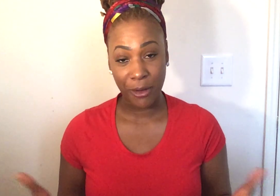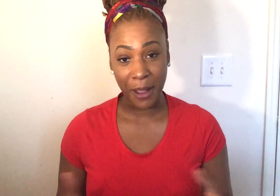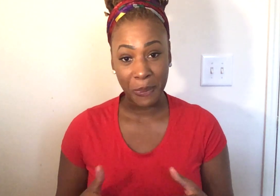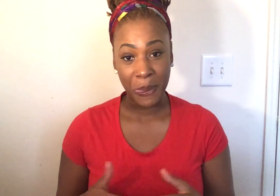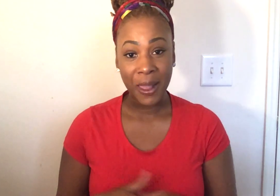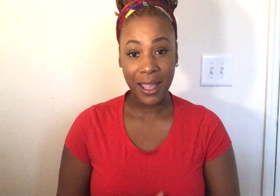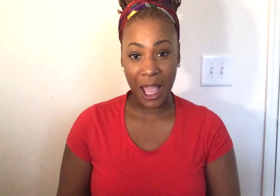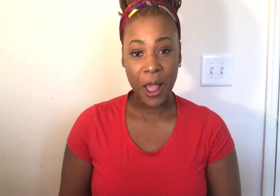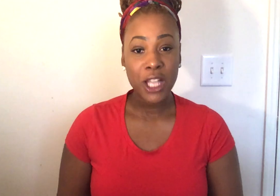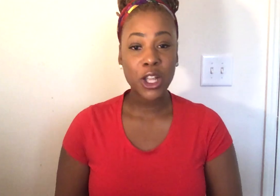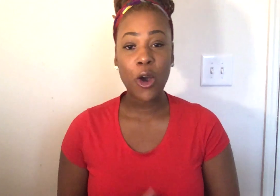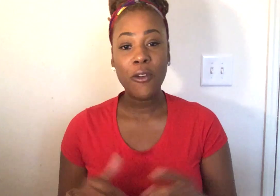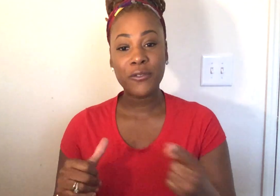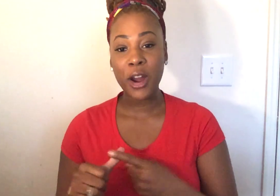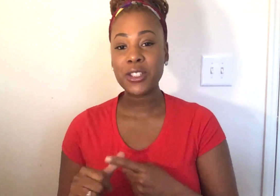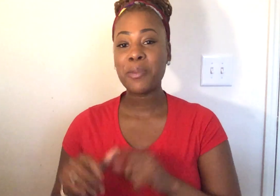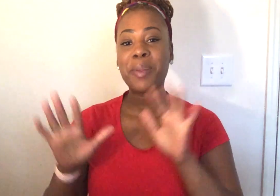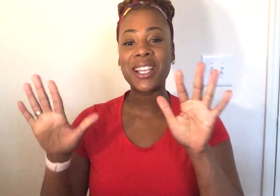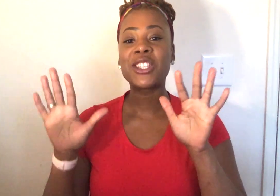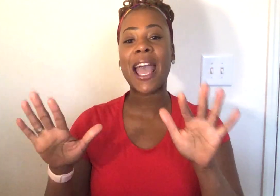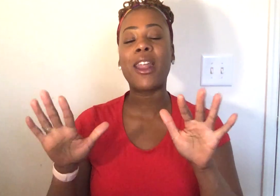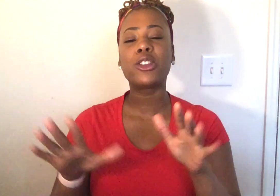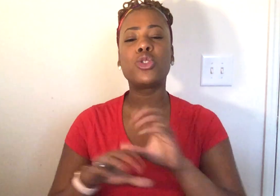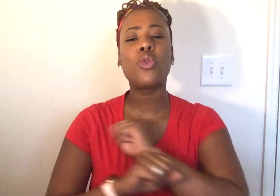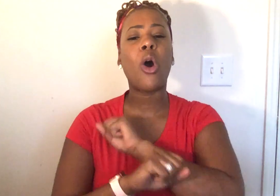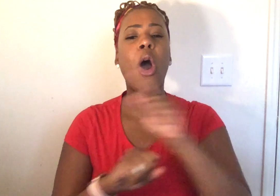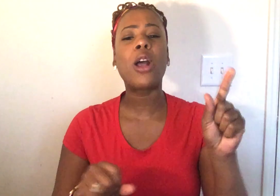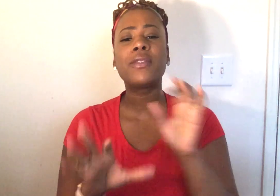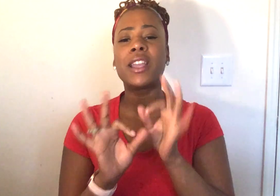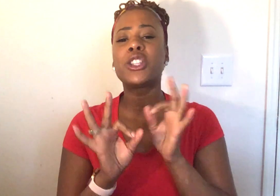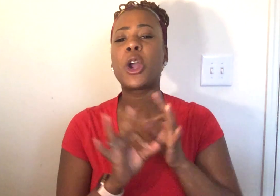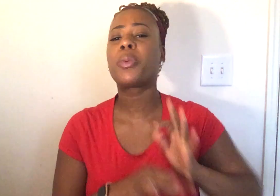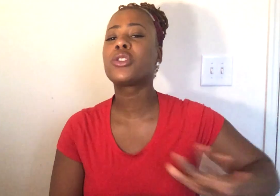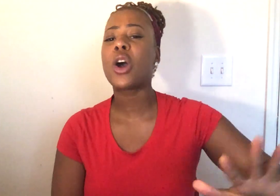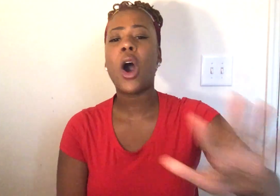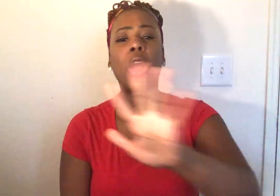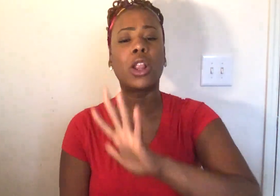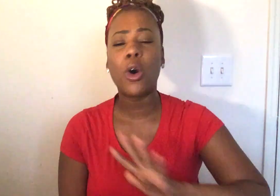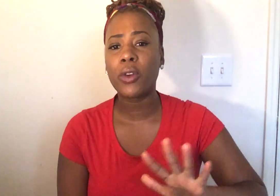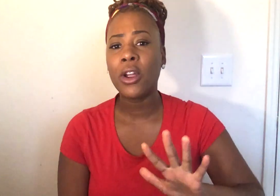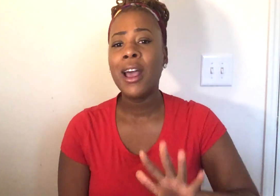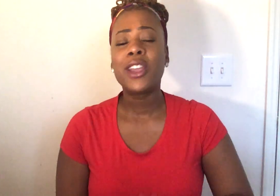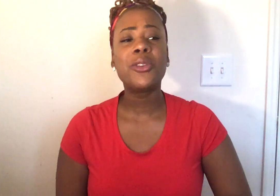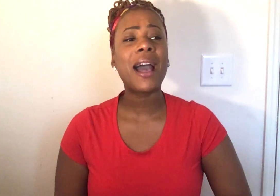right? Yes, so first big shout-out to all of the interpreters all over you guys